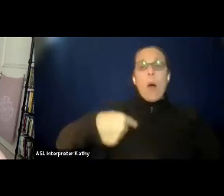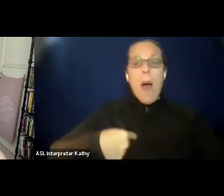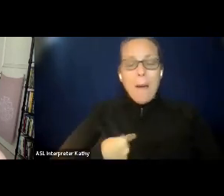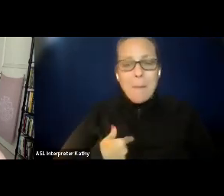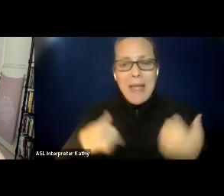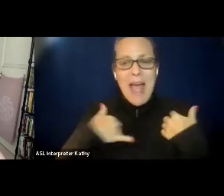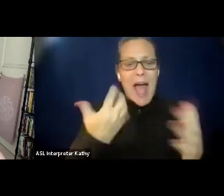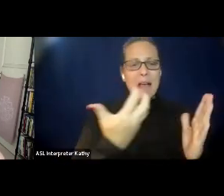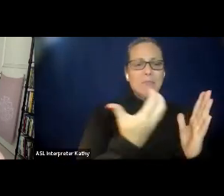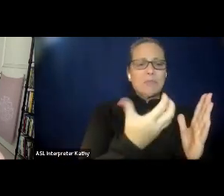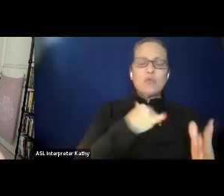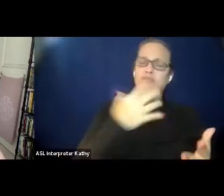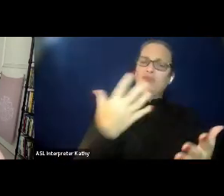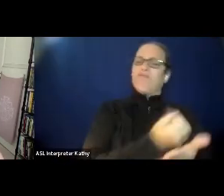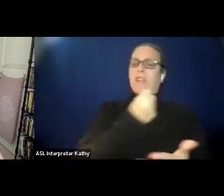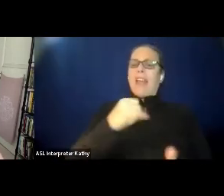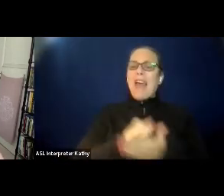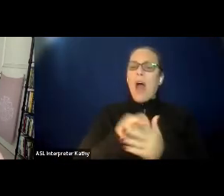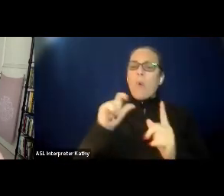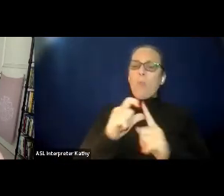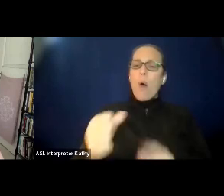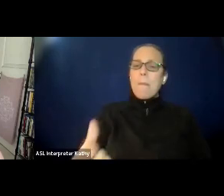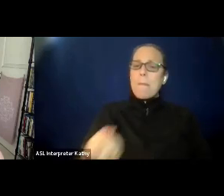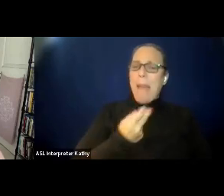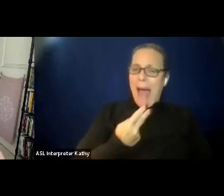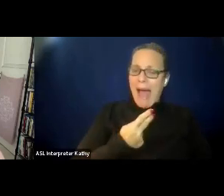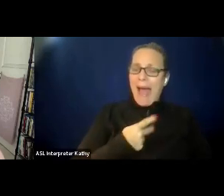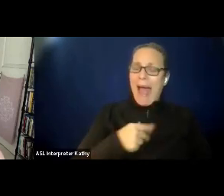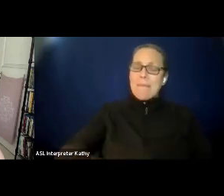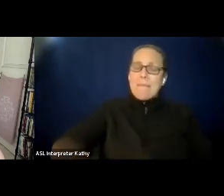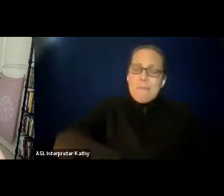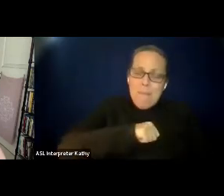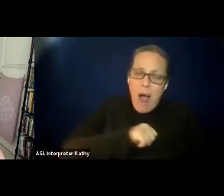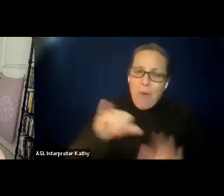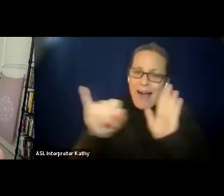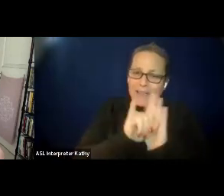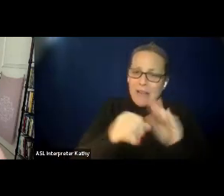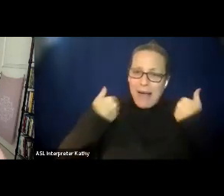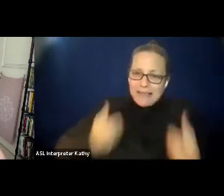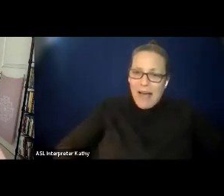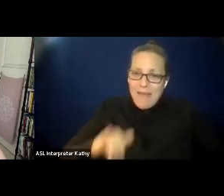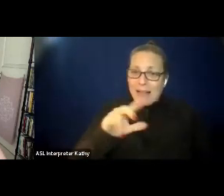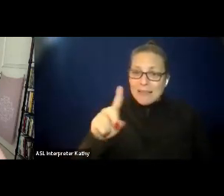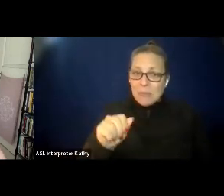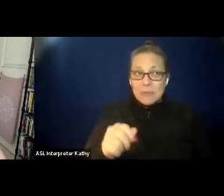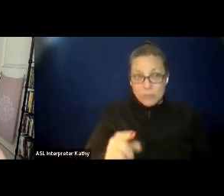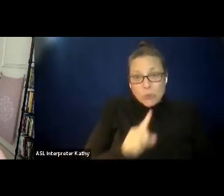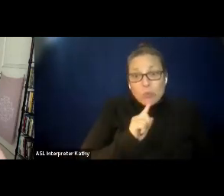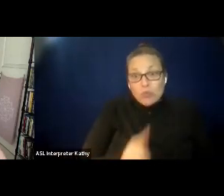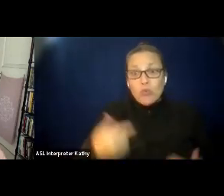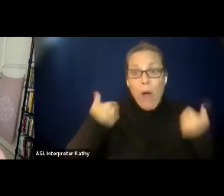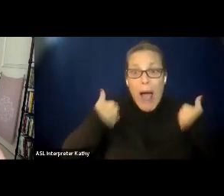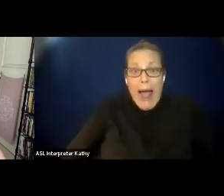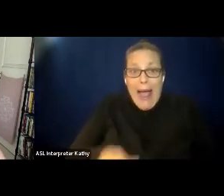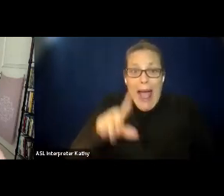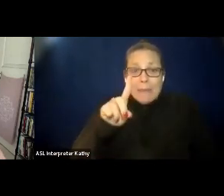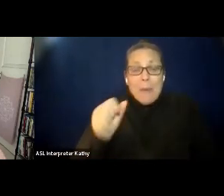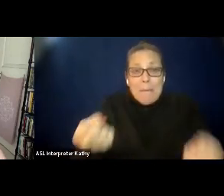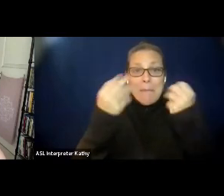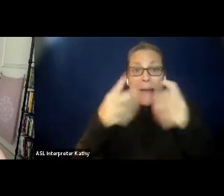seen as so inherently negative, for me it has been so important to reclaim that word and proudly identify as disabled,